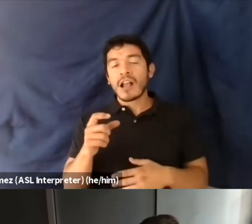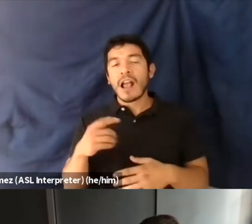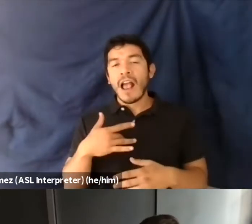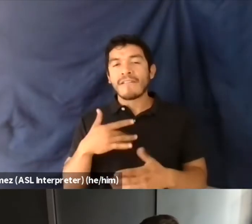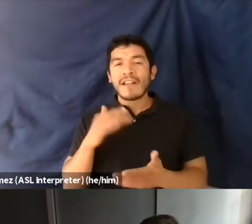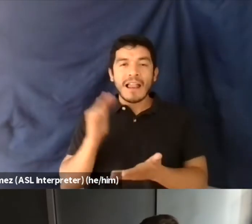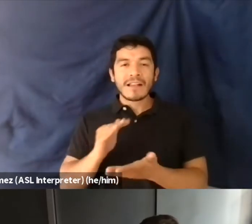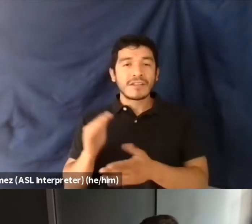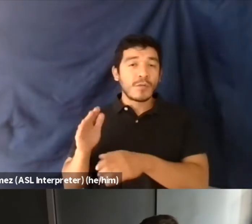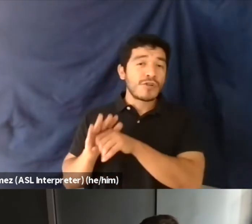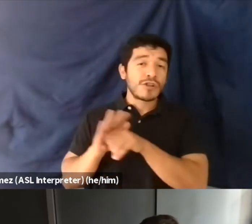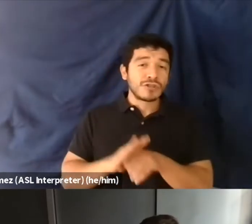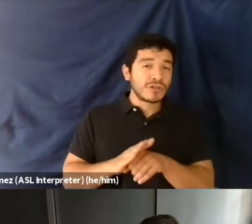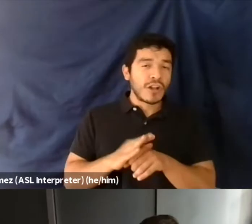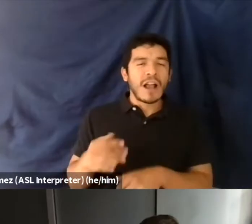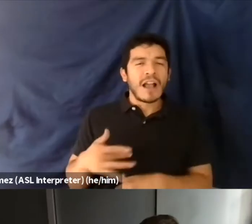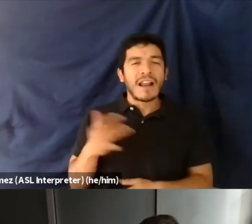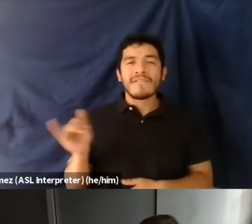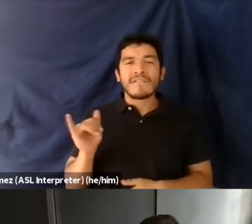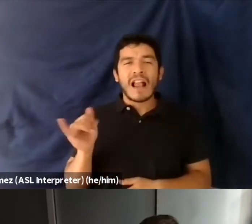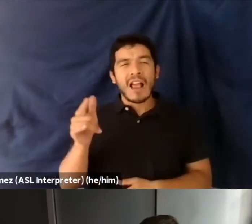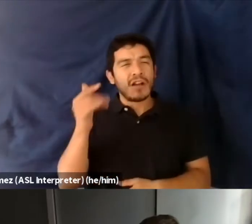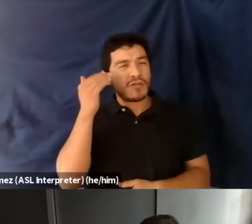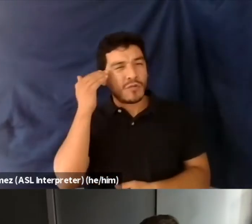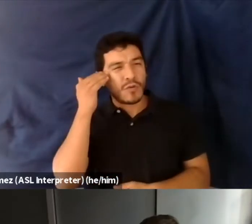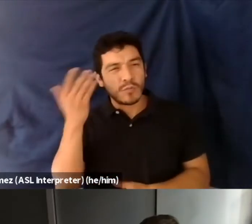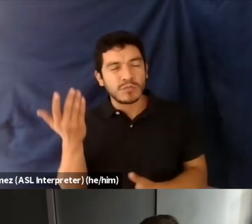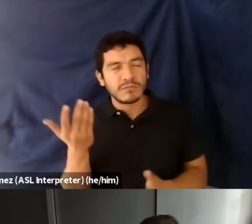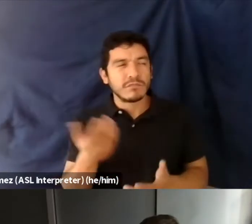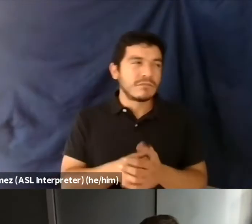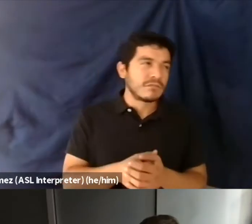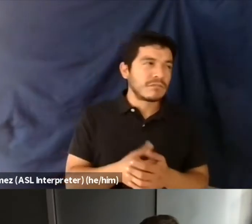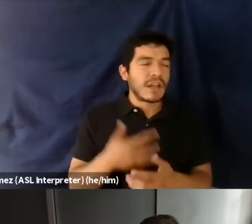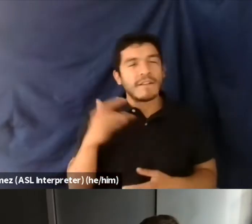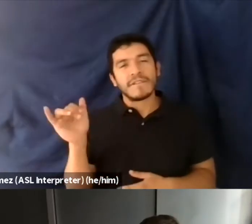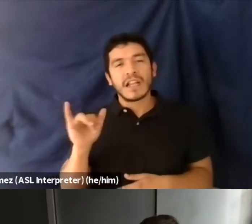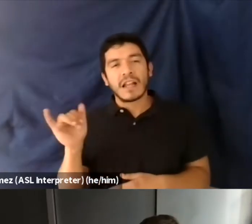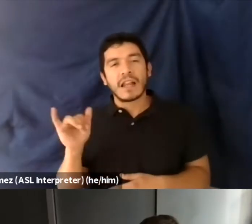And I feel like, you know, I feel like I held up